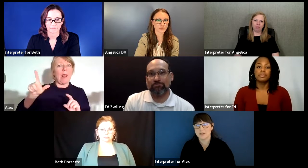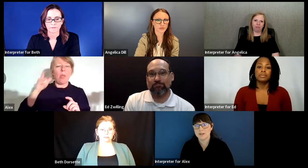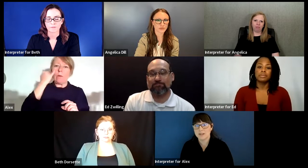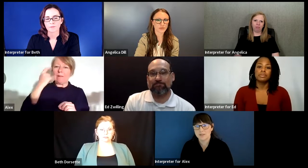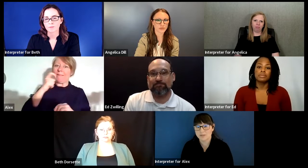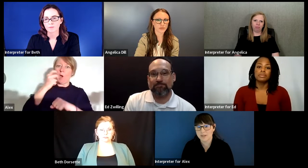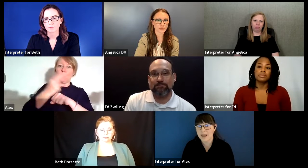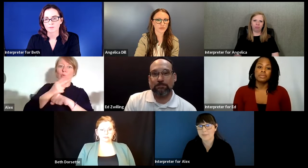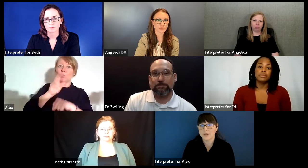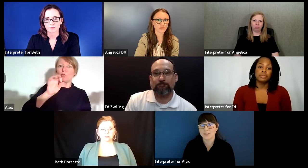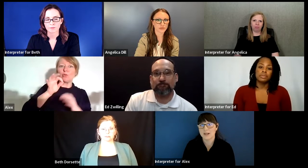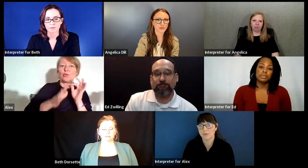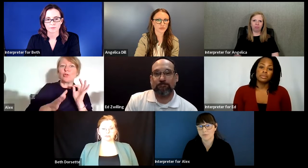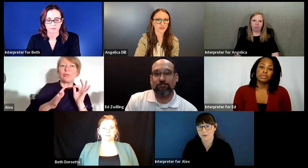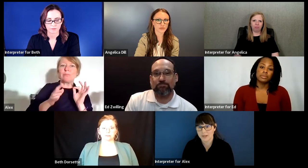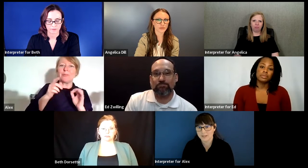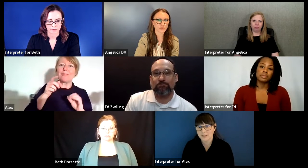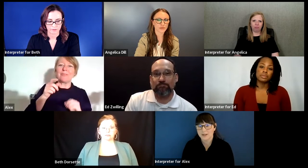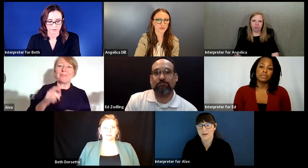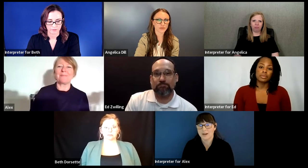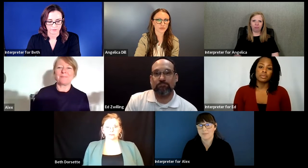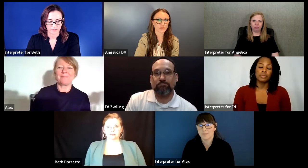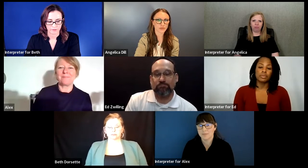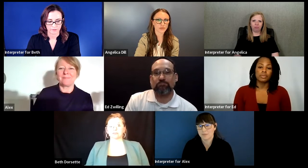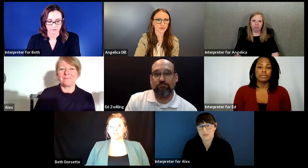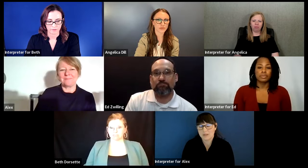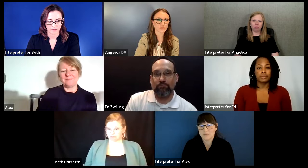Or maybe there's an app you need to download, right?